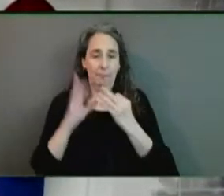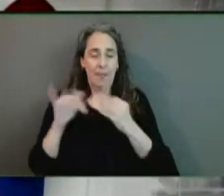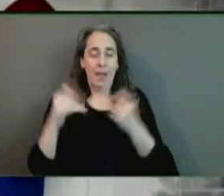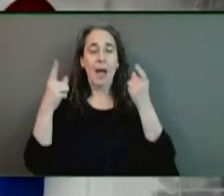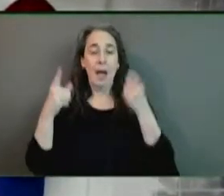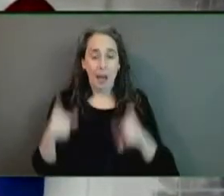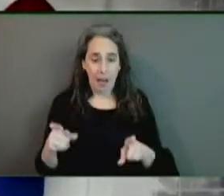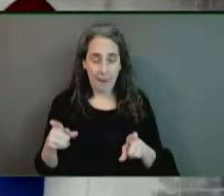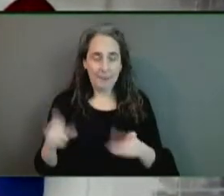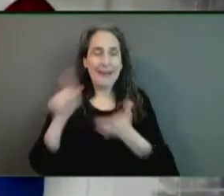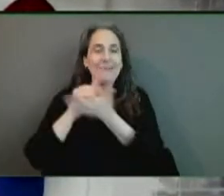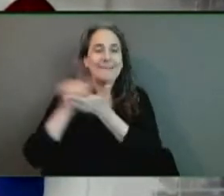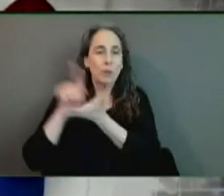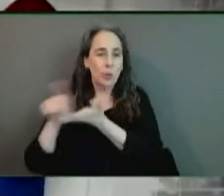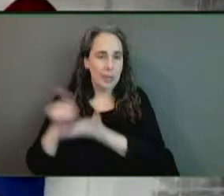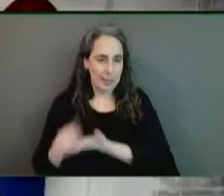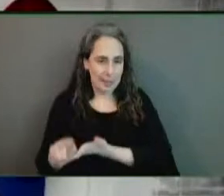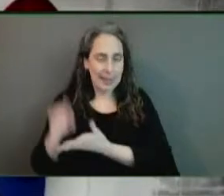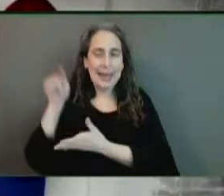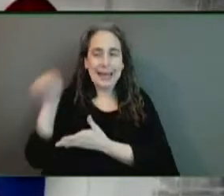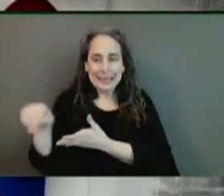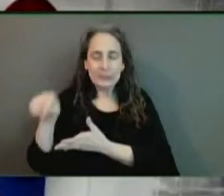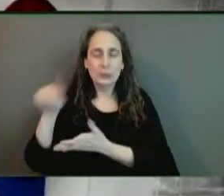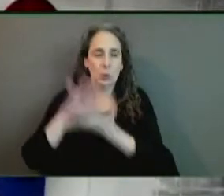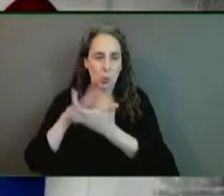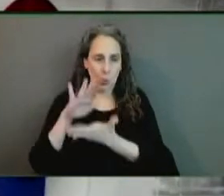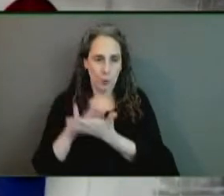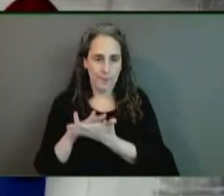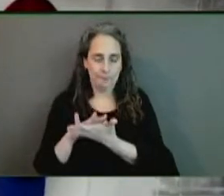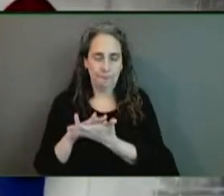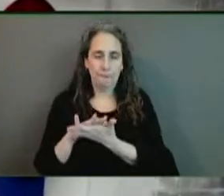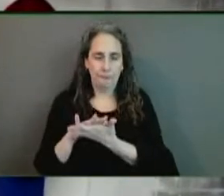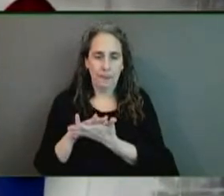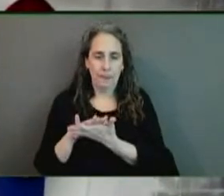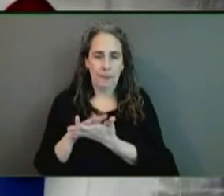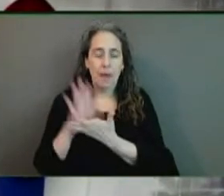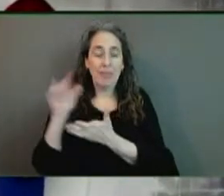families, and that is happening